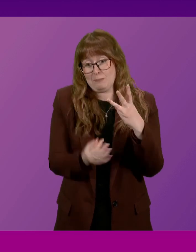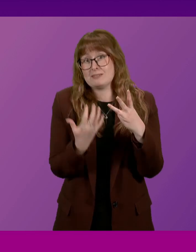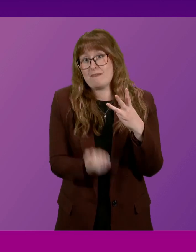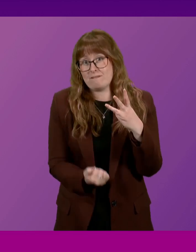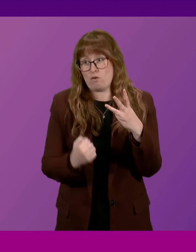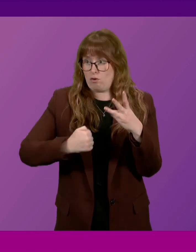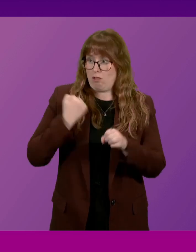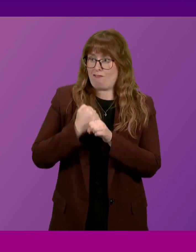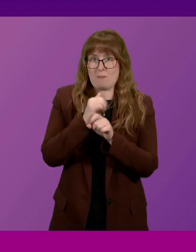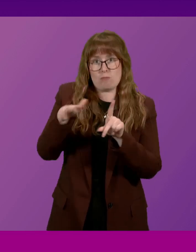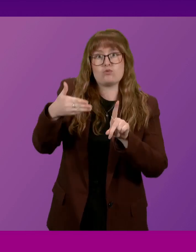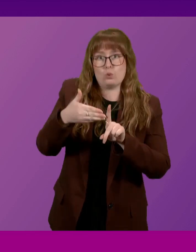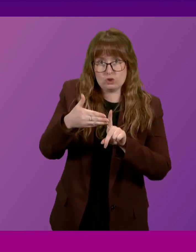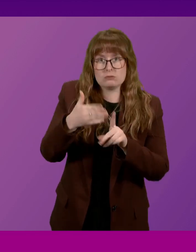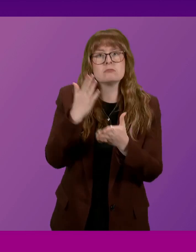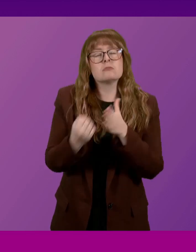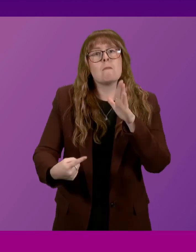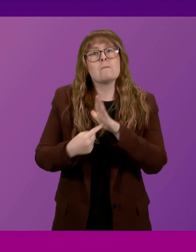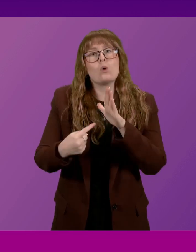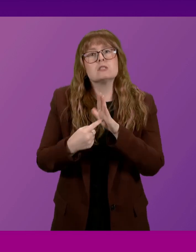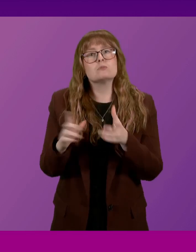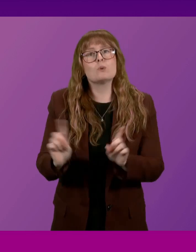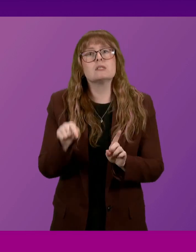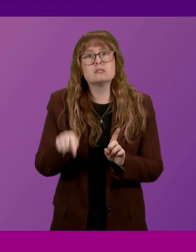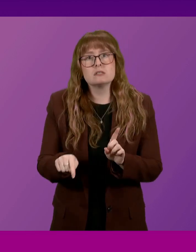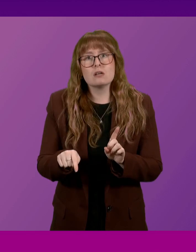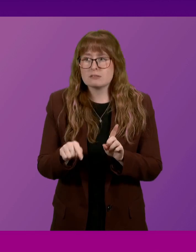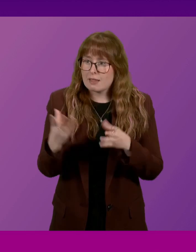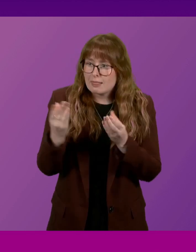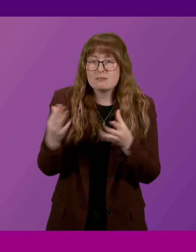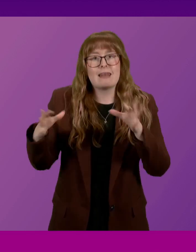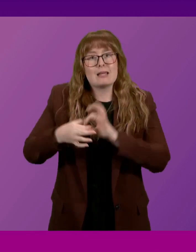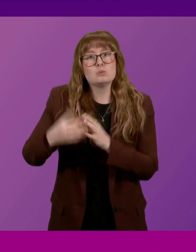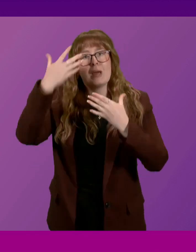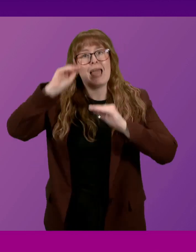Government is taking. Great importance is attached to education programmes on the